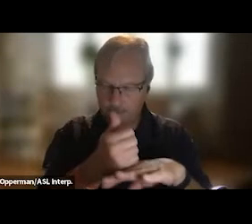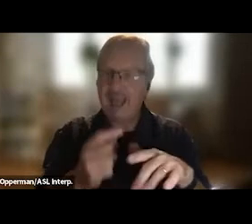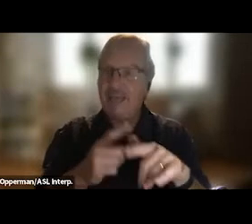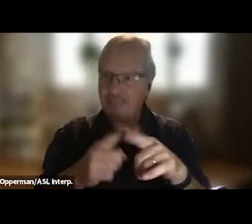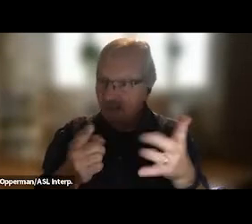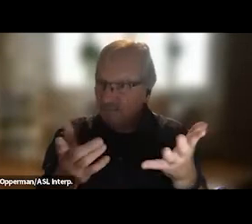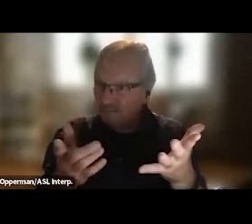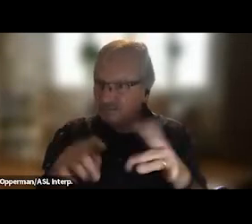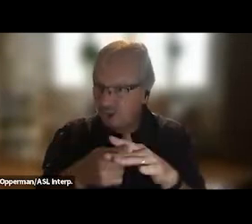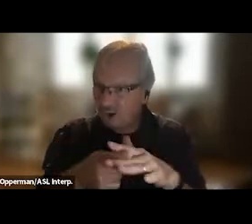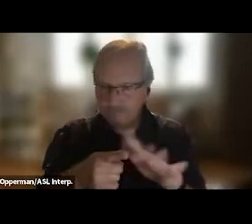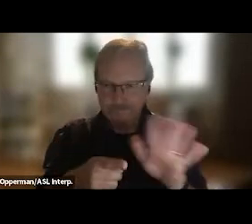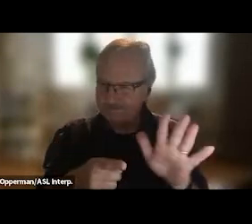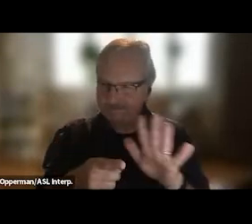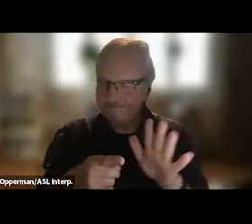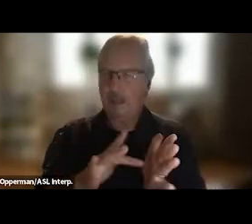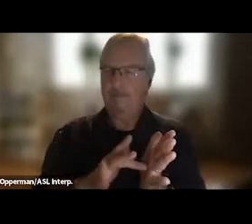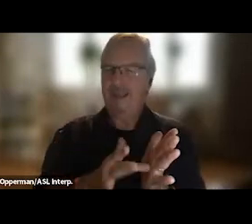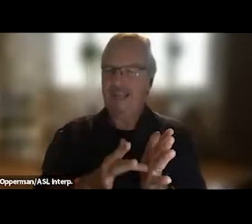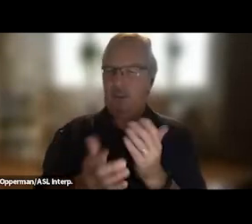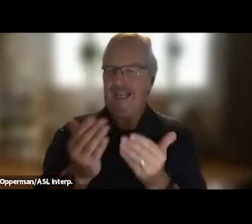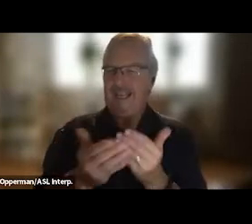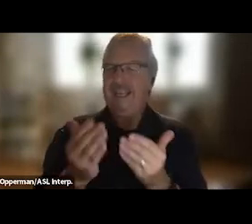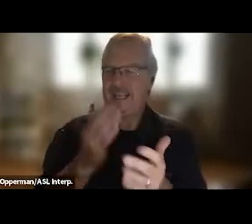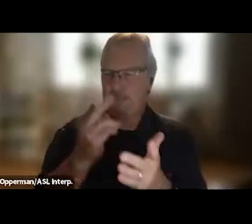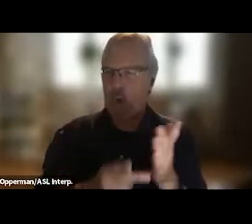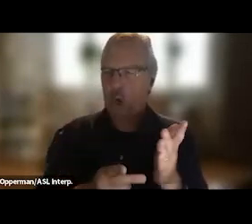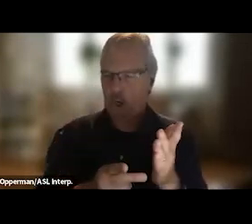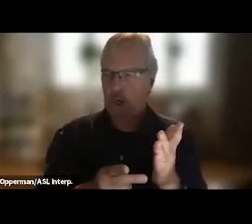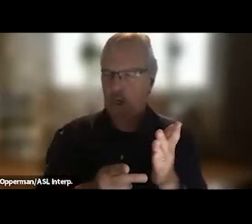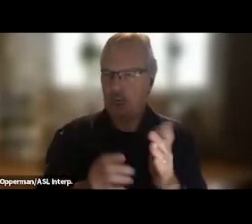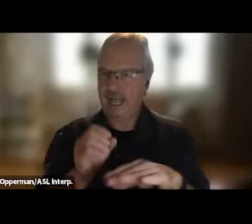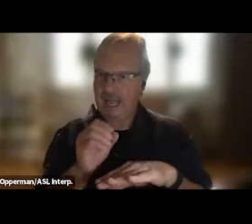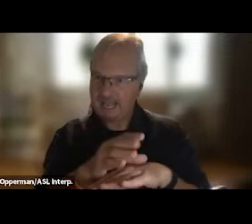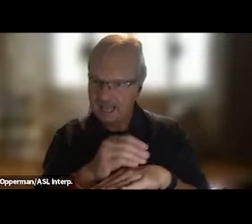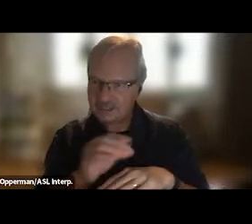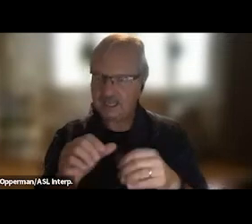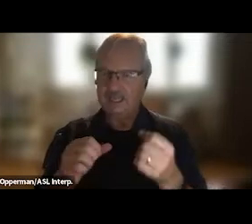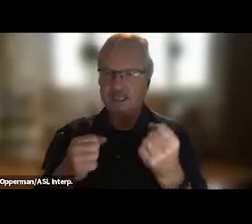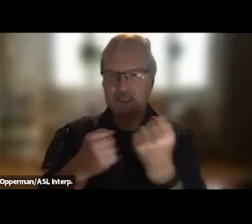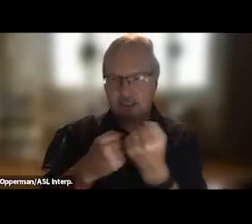the medication was absolutely the easiest part. It's the counseling, it's the support, it's reducing the stigma.